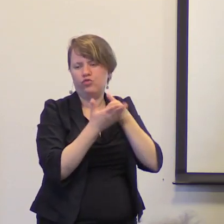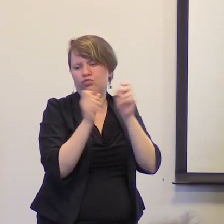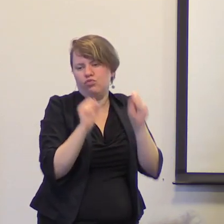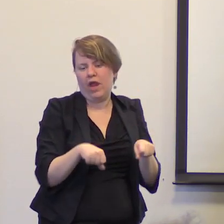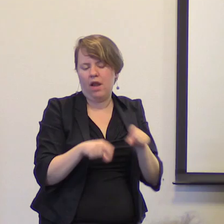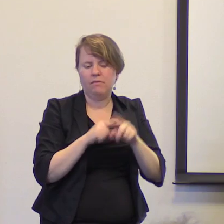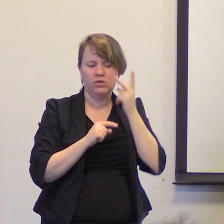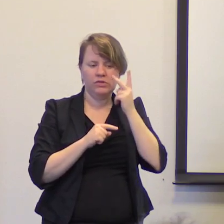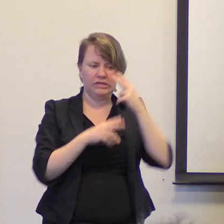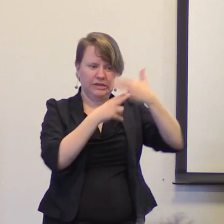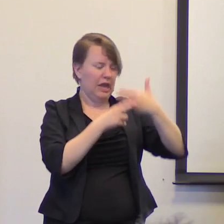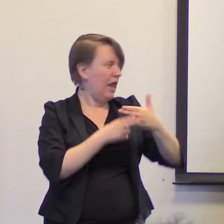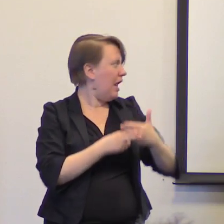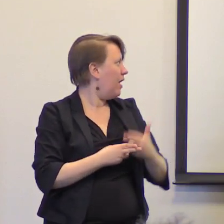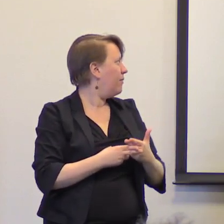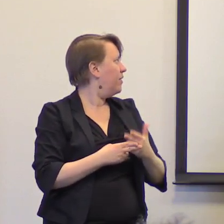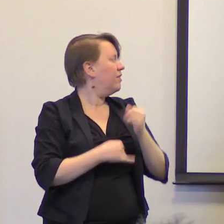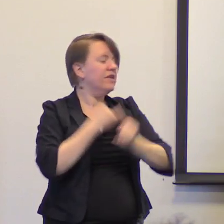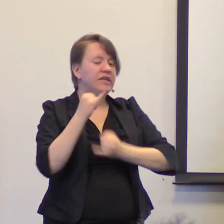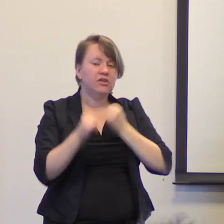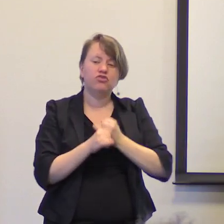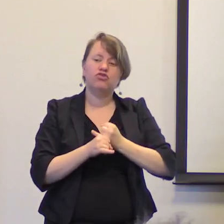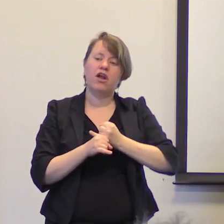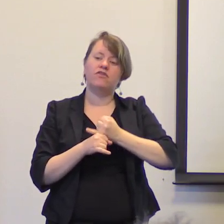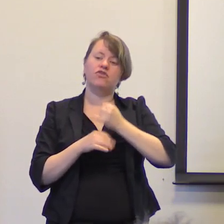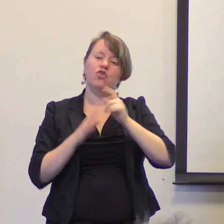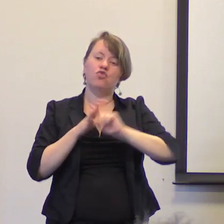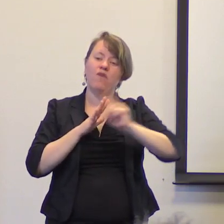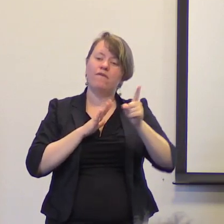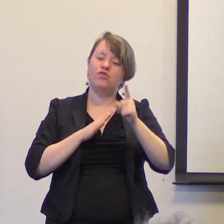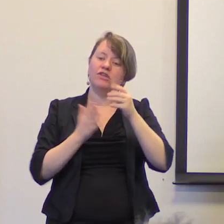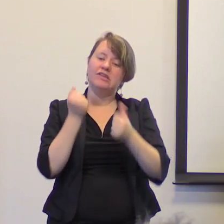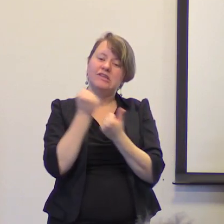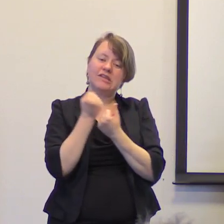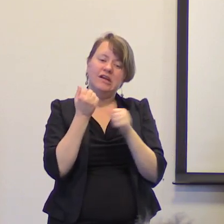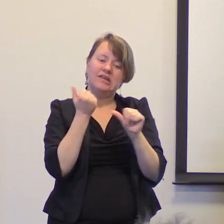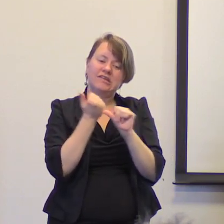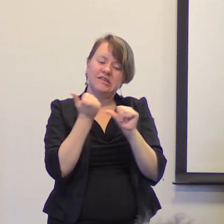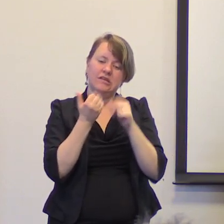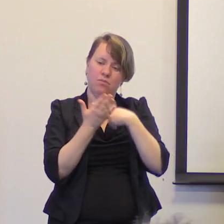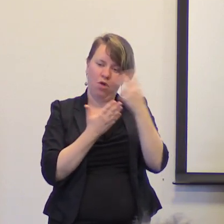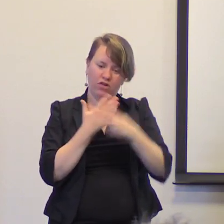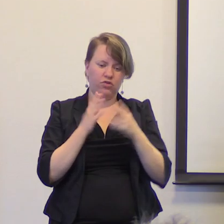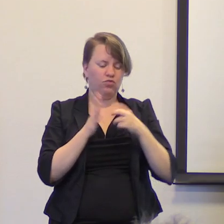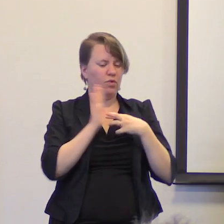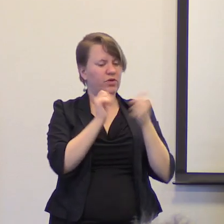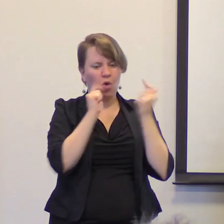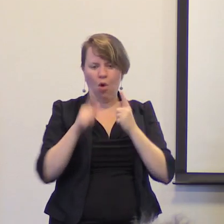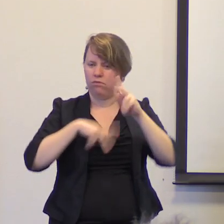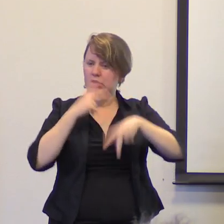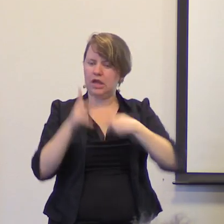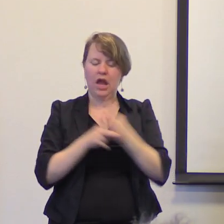here are the International Refugee Assistance Project, which represents all sorts of refugees, and HIAS, H-I-A-S.